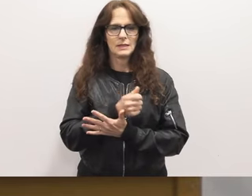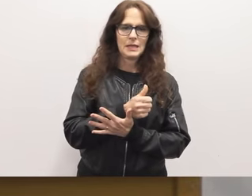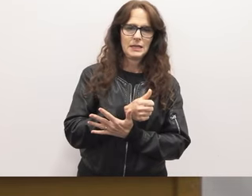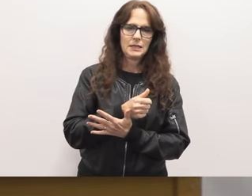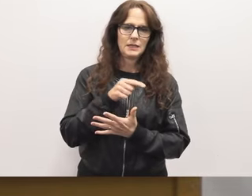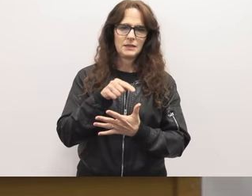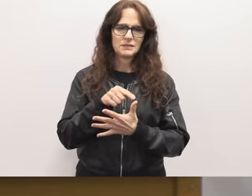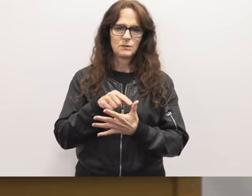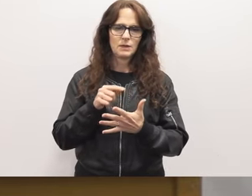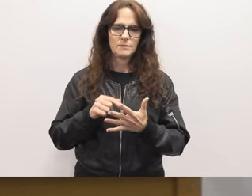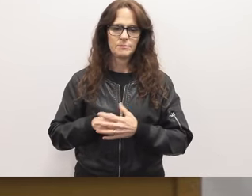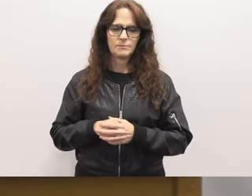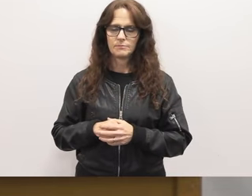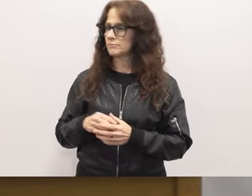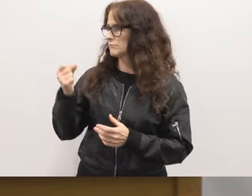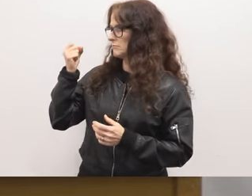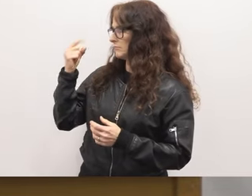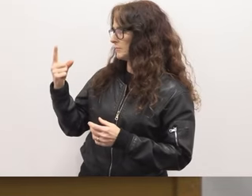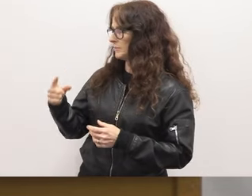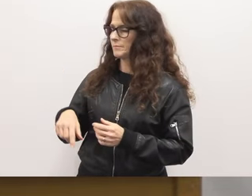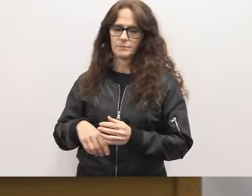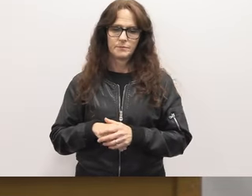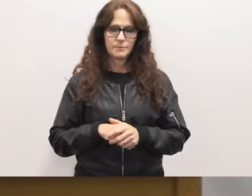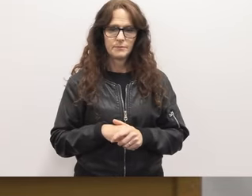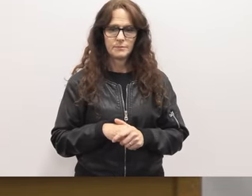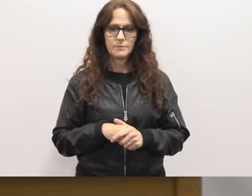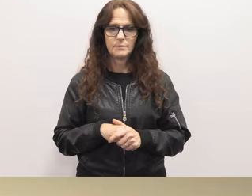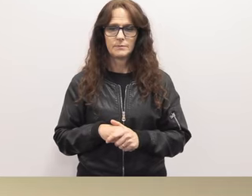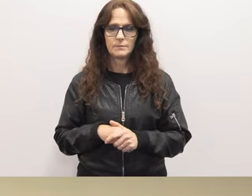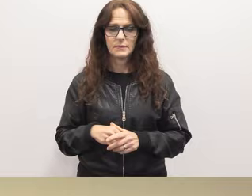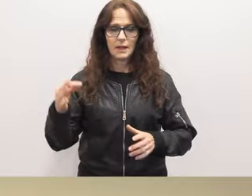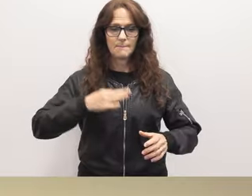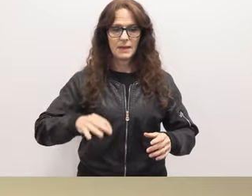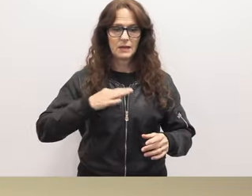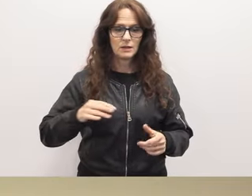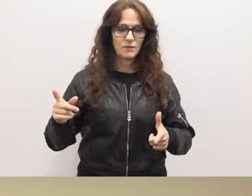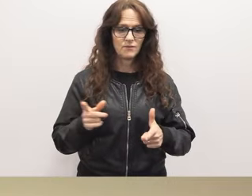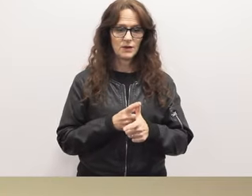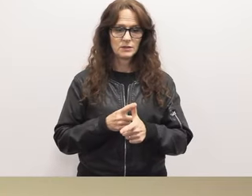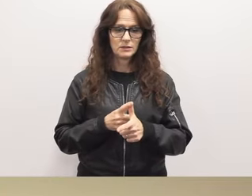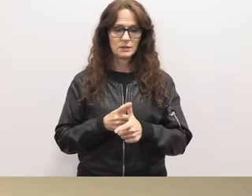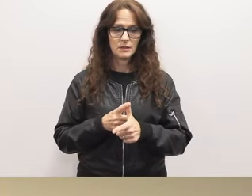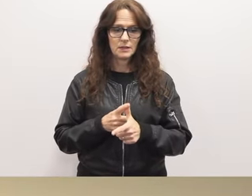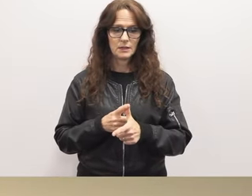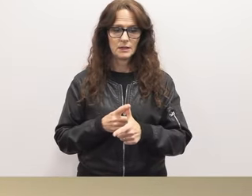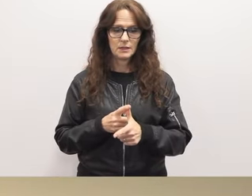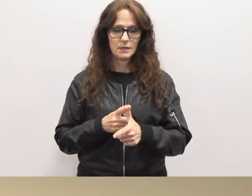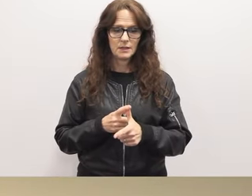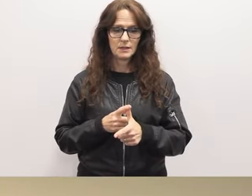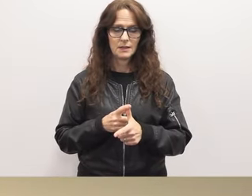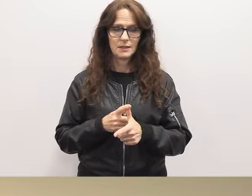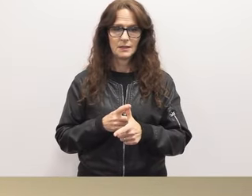and deleting this one. [AJ Crabill] Gotcha. All right folks, the benefit of going first is that the facilitator